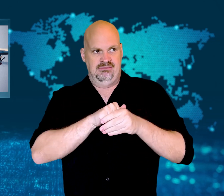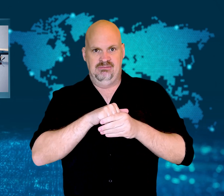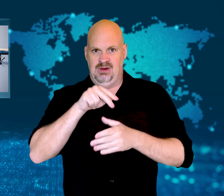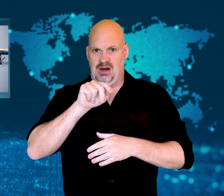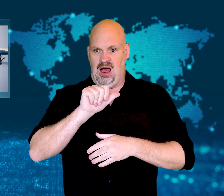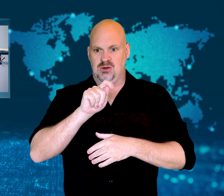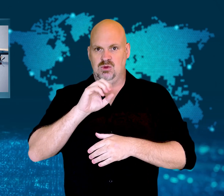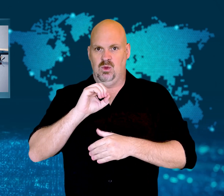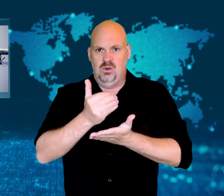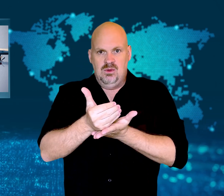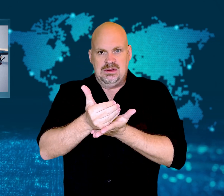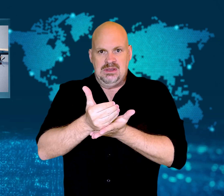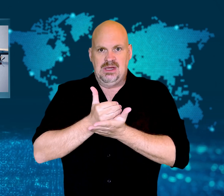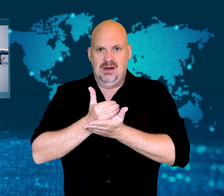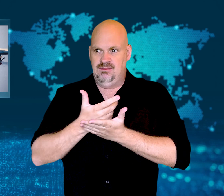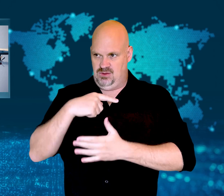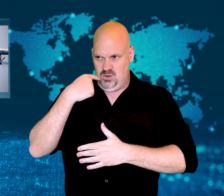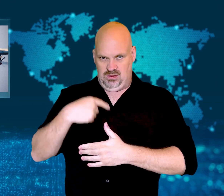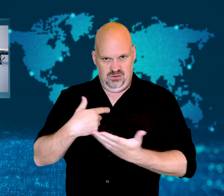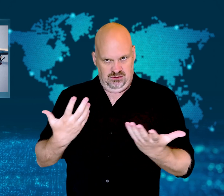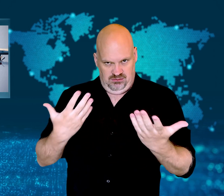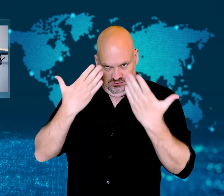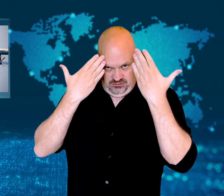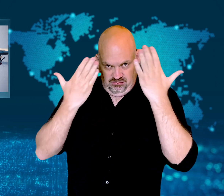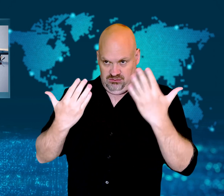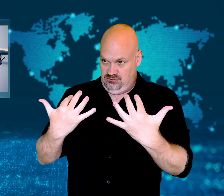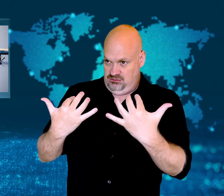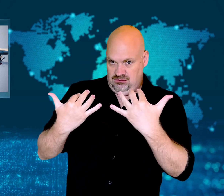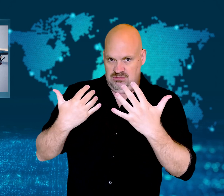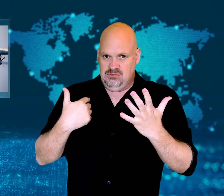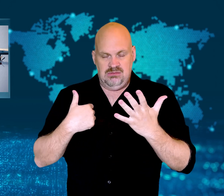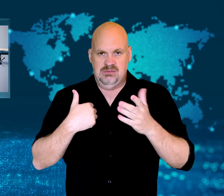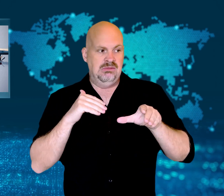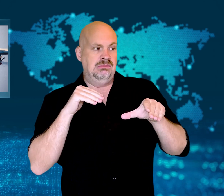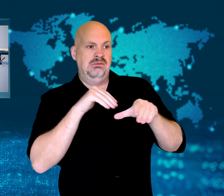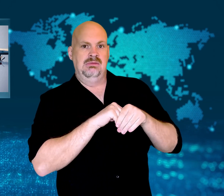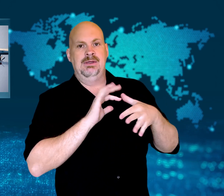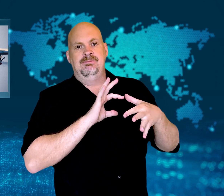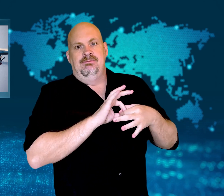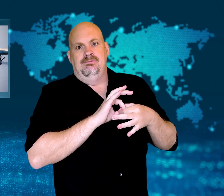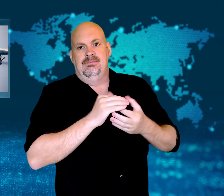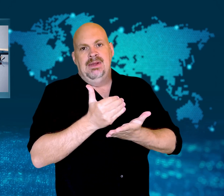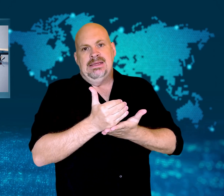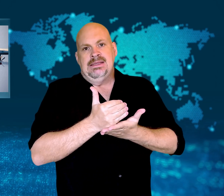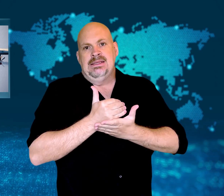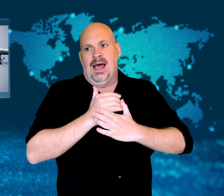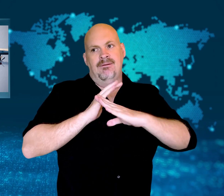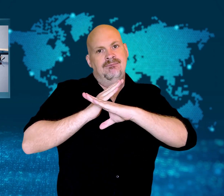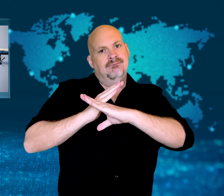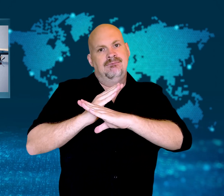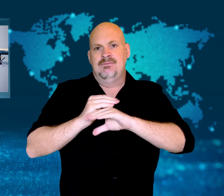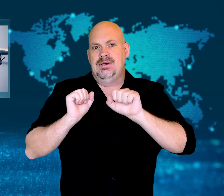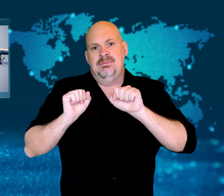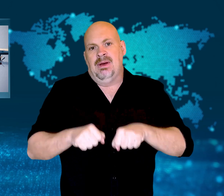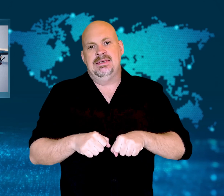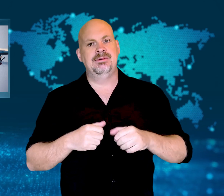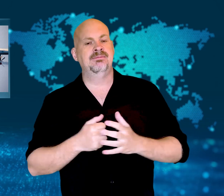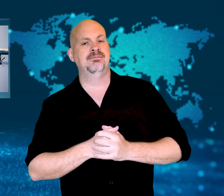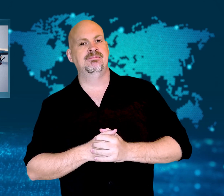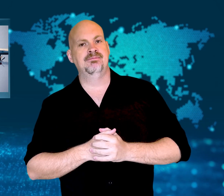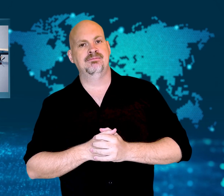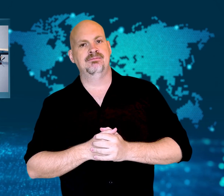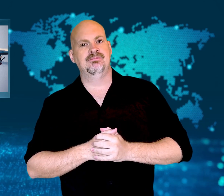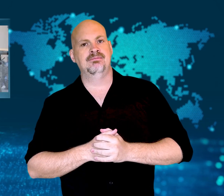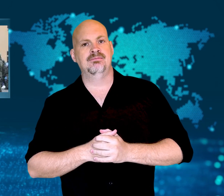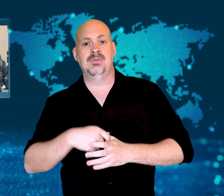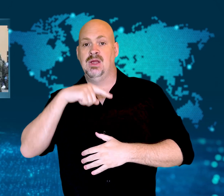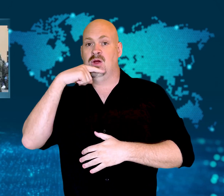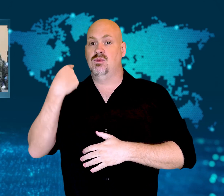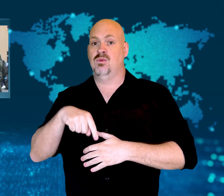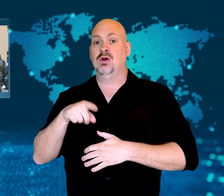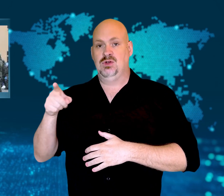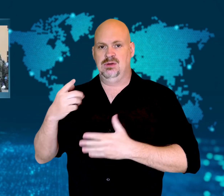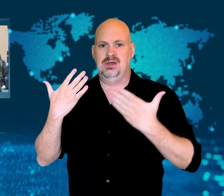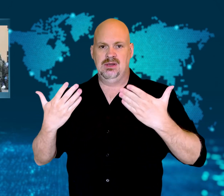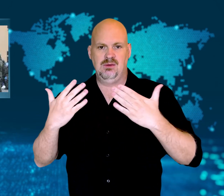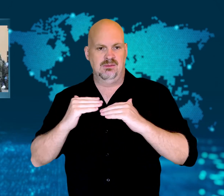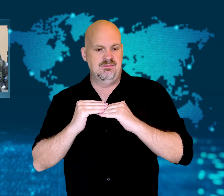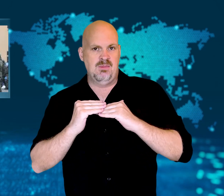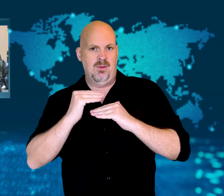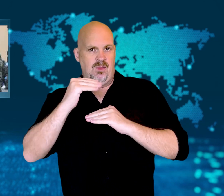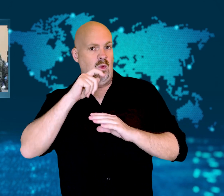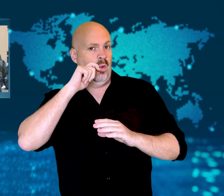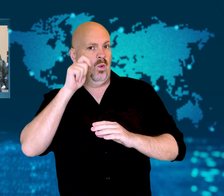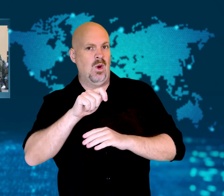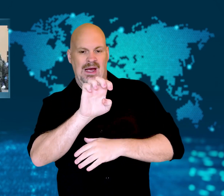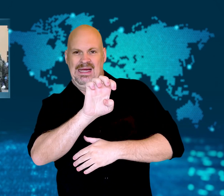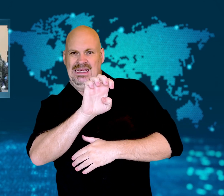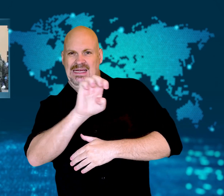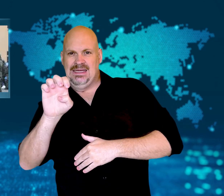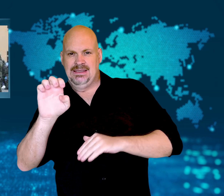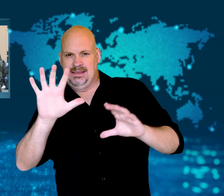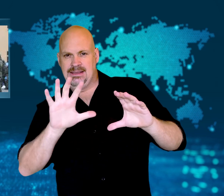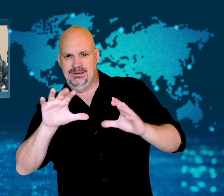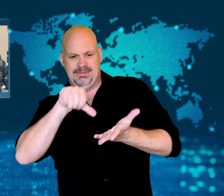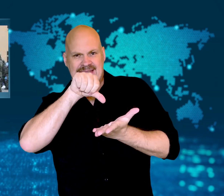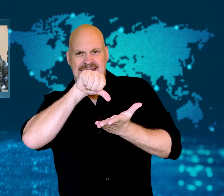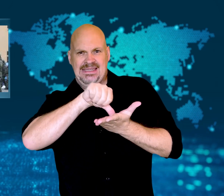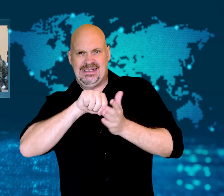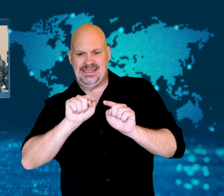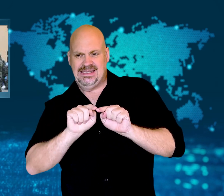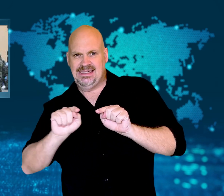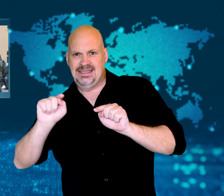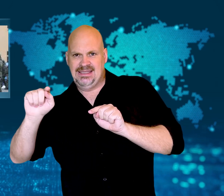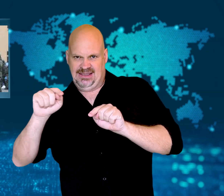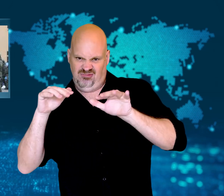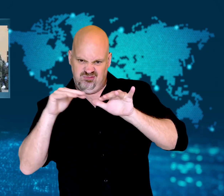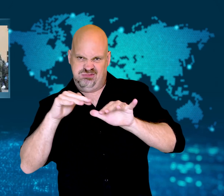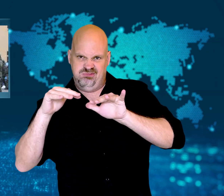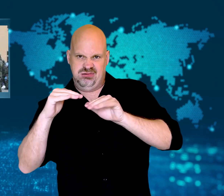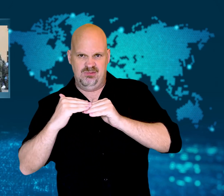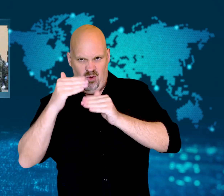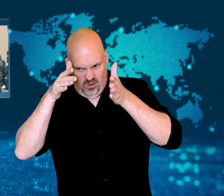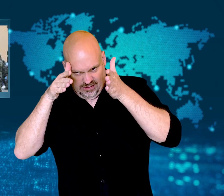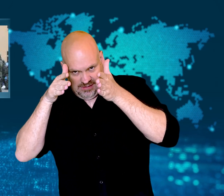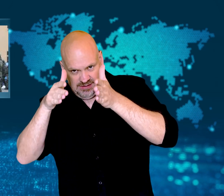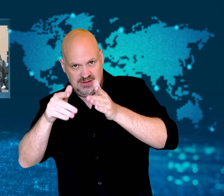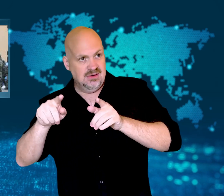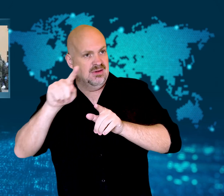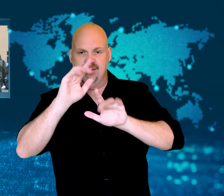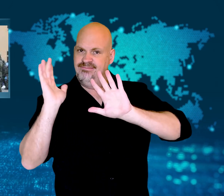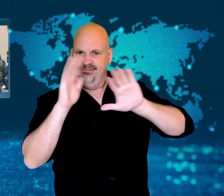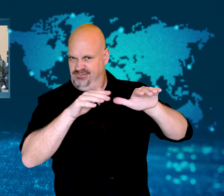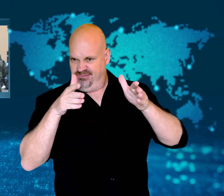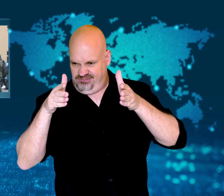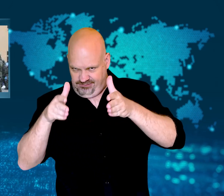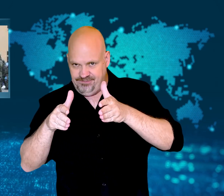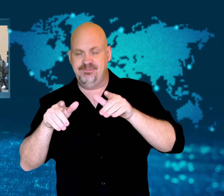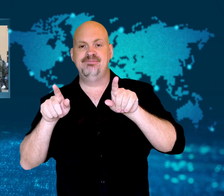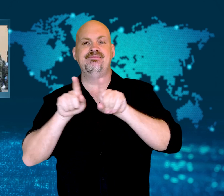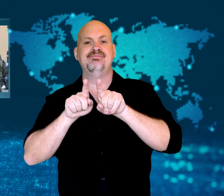Russia is focusing its efforts on Ukraine's eastern cities and on closing the country's